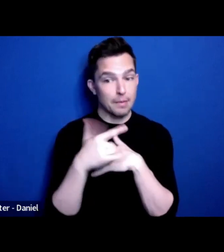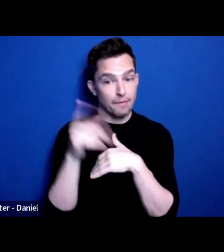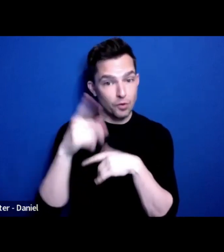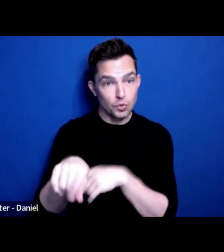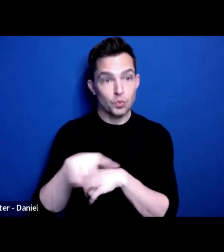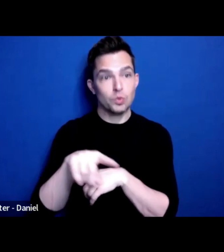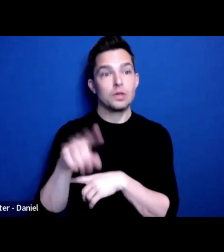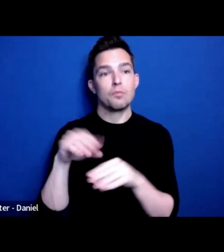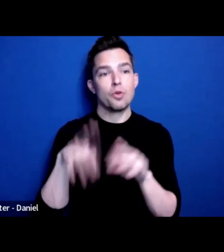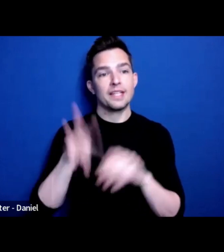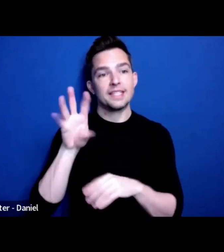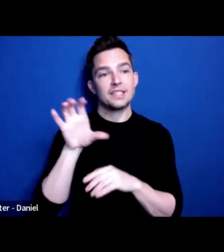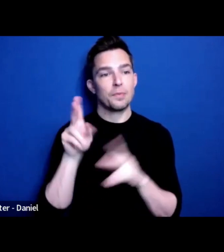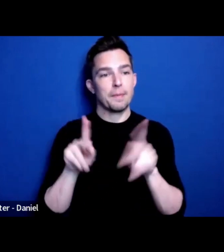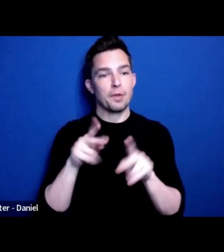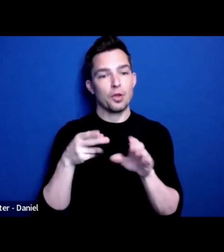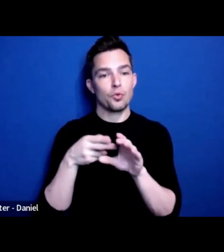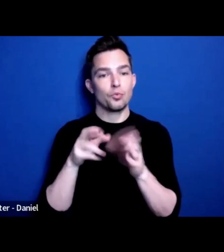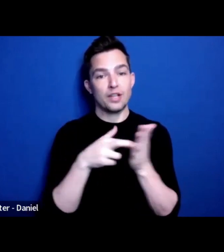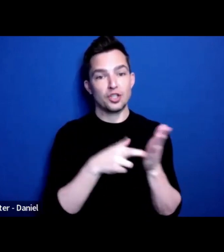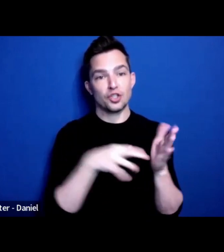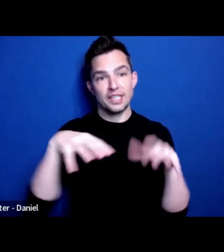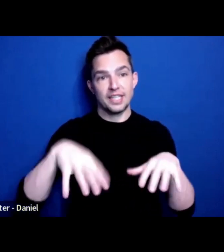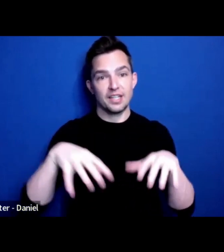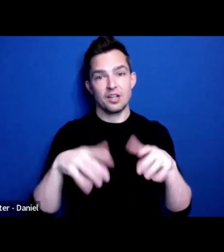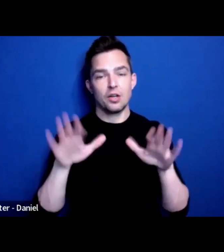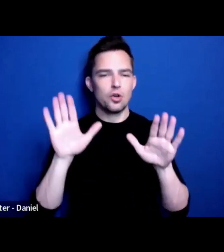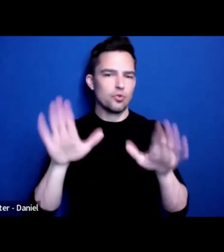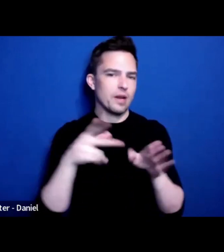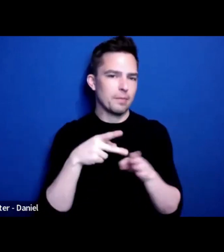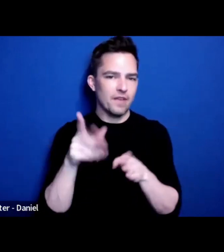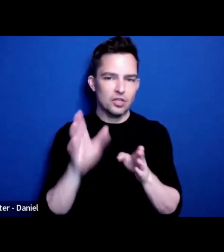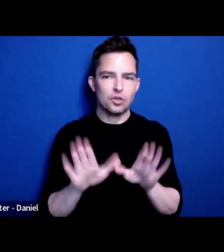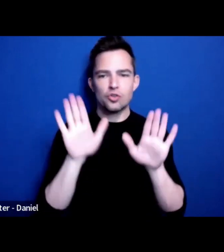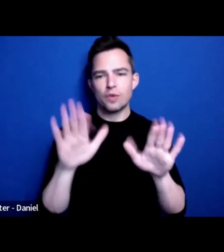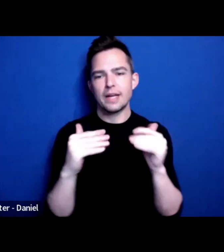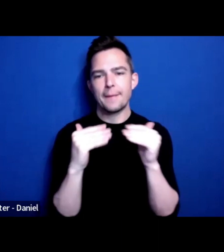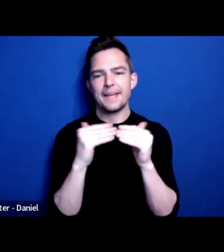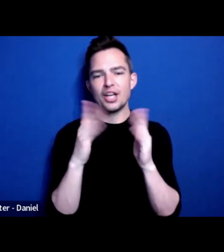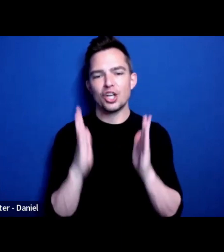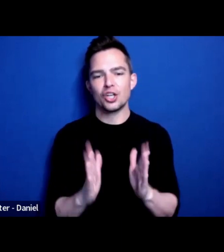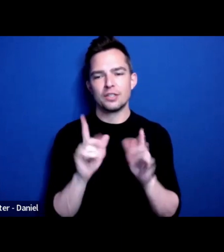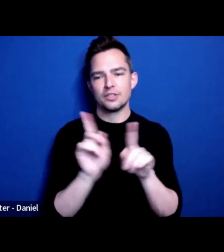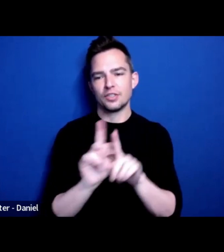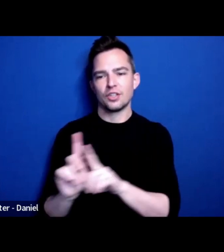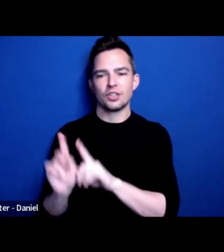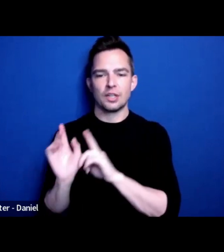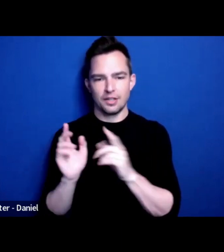more than 600 people registered, great professionals, great peers are going to be speaking and I